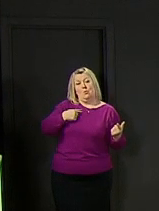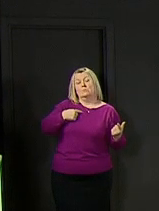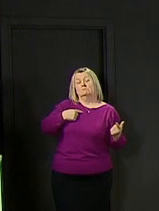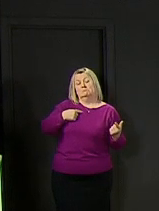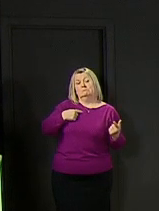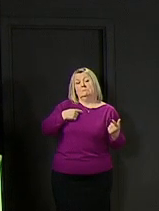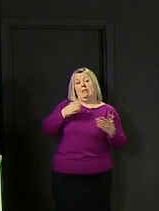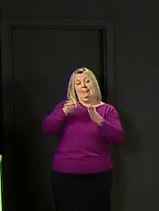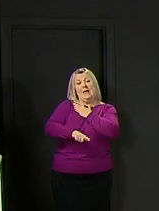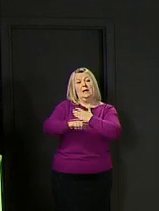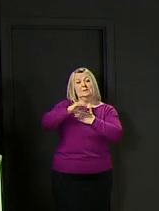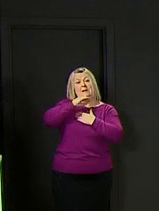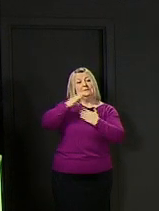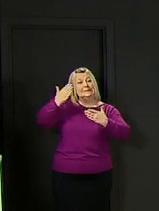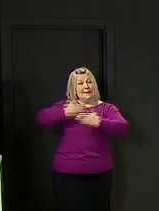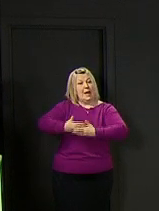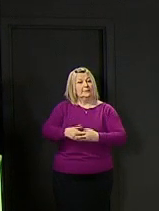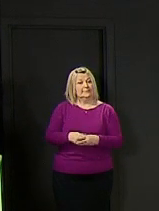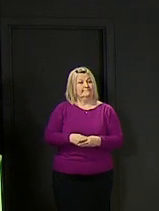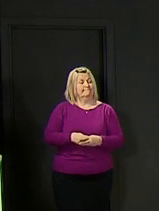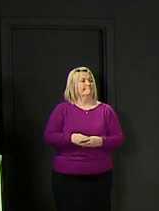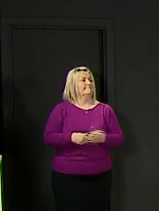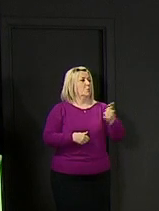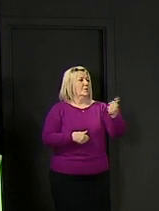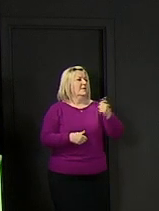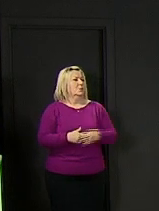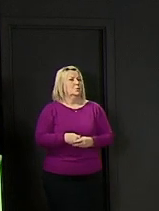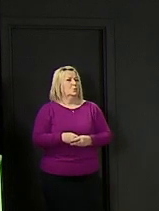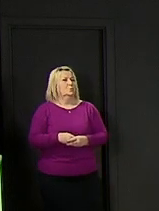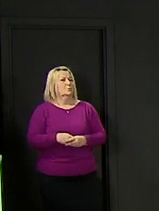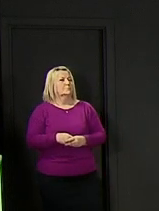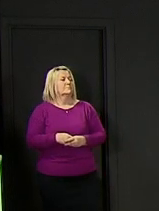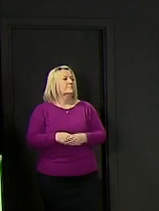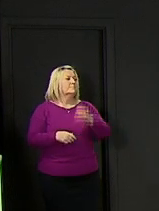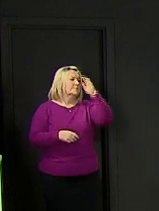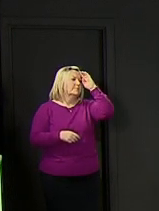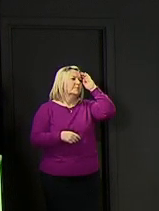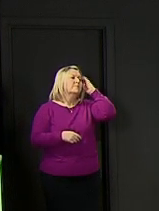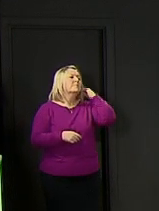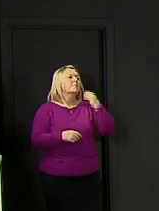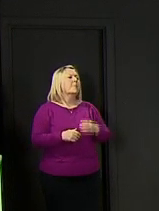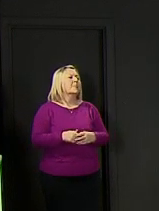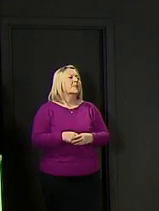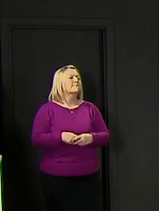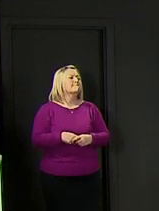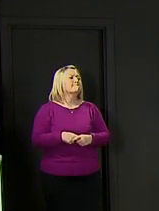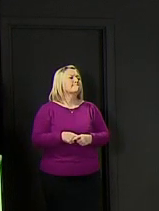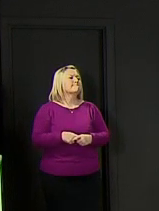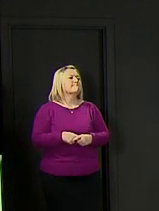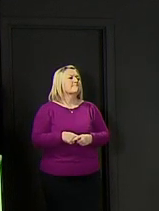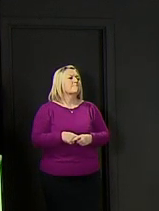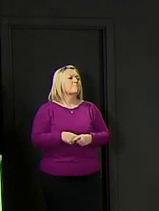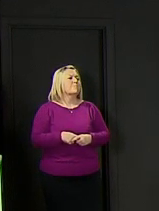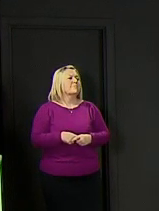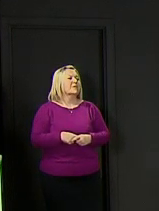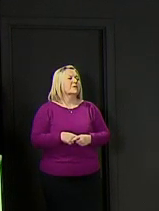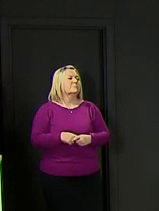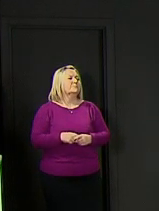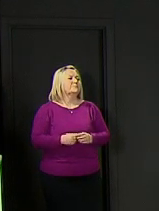Okay, Thanks Gregor. Sev Carrell from the Guardian. Sev?